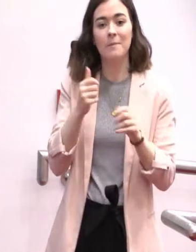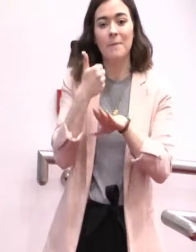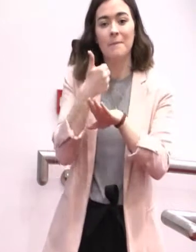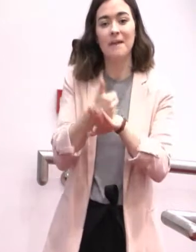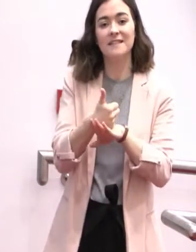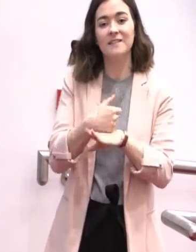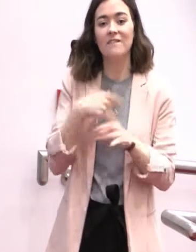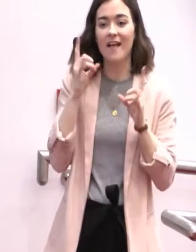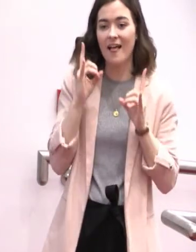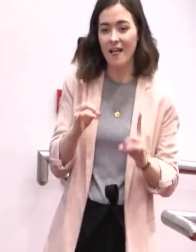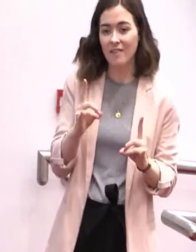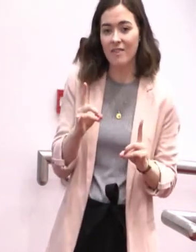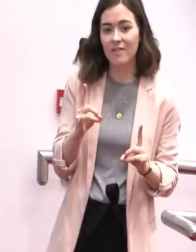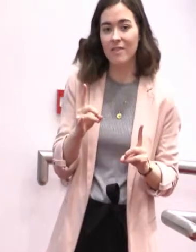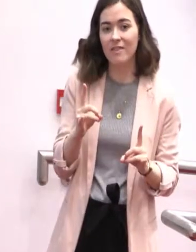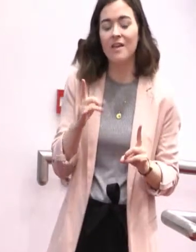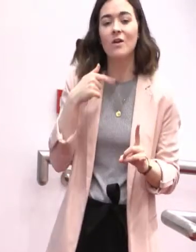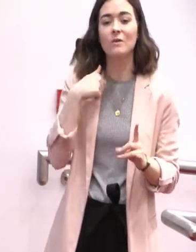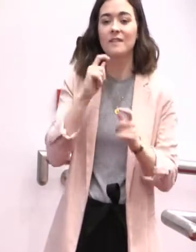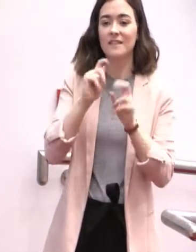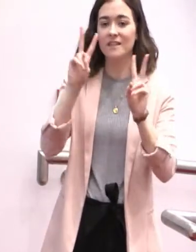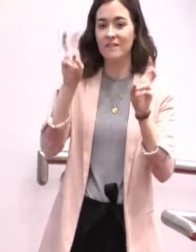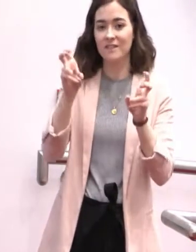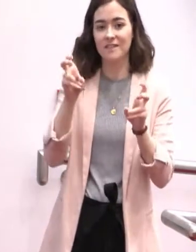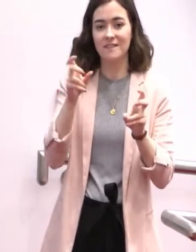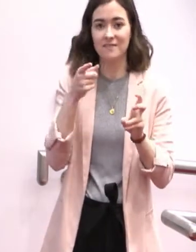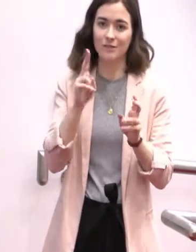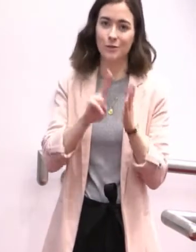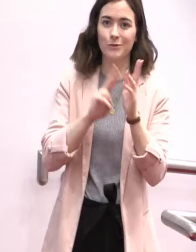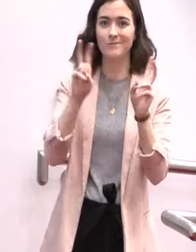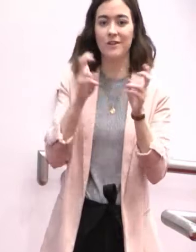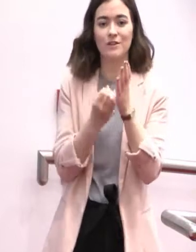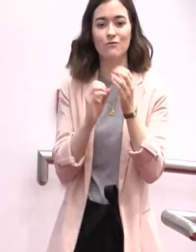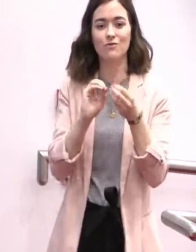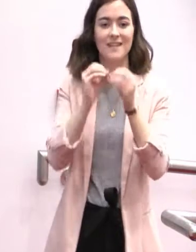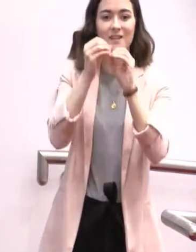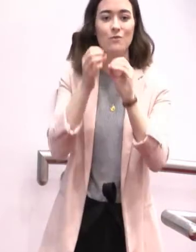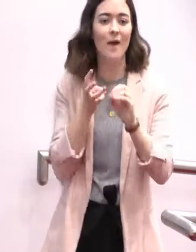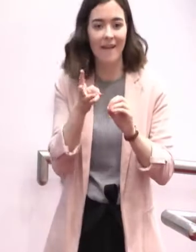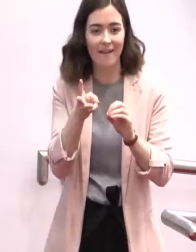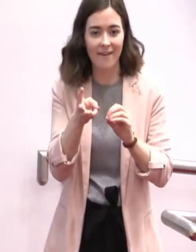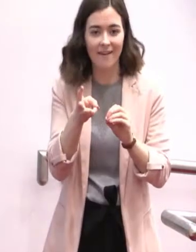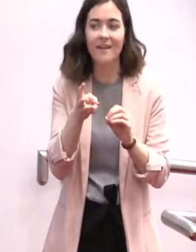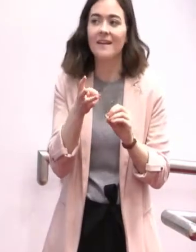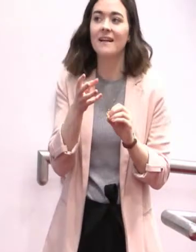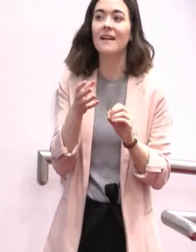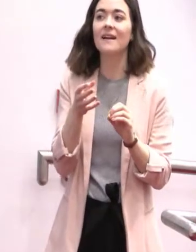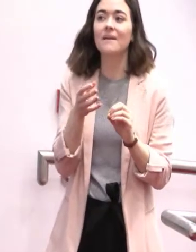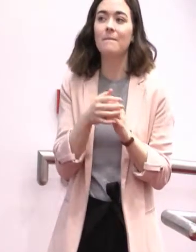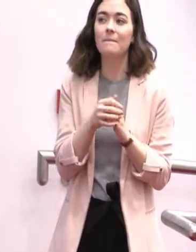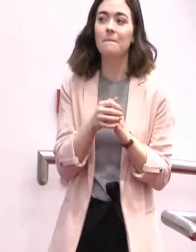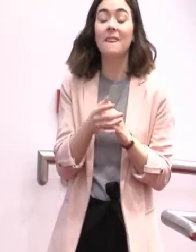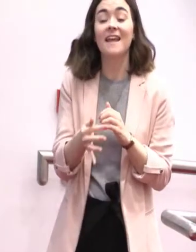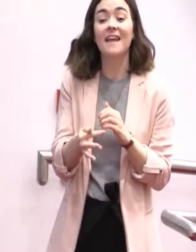we know is used creatively and if the threatens the health of